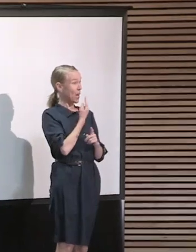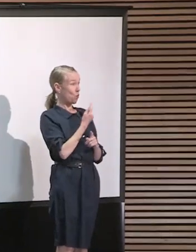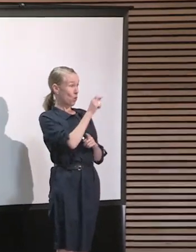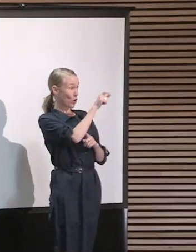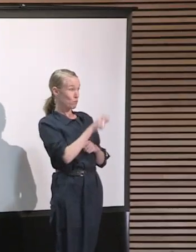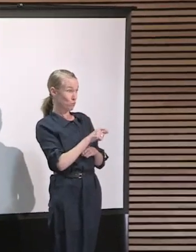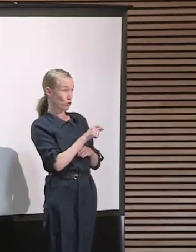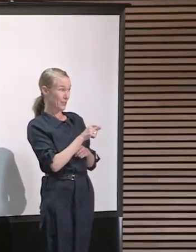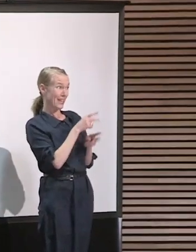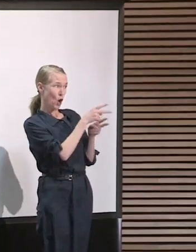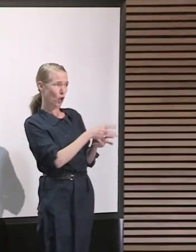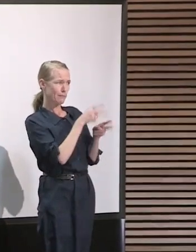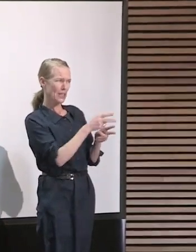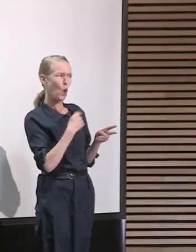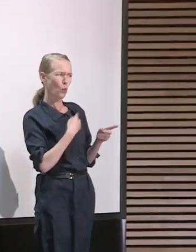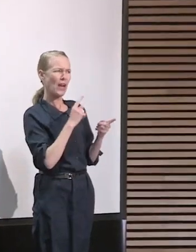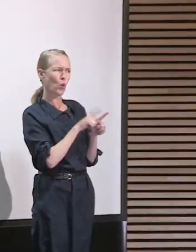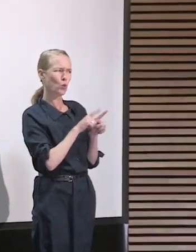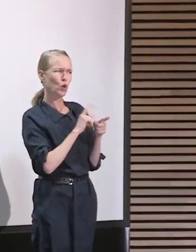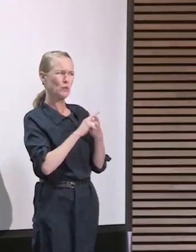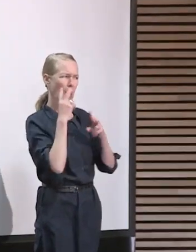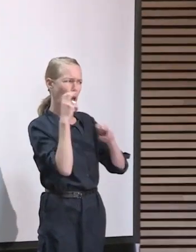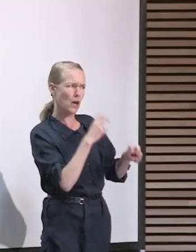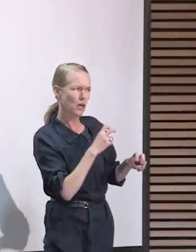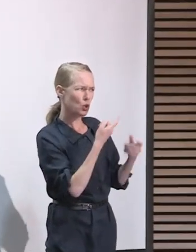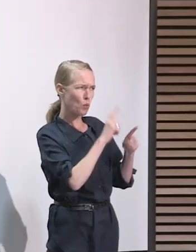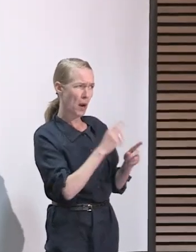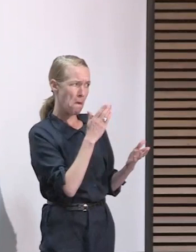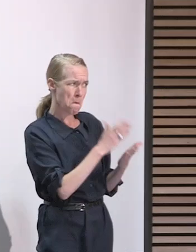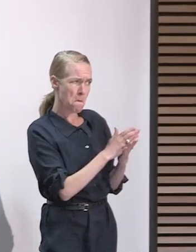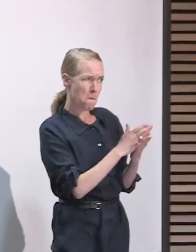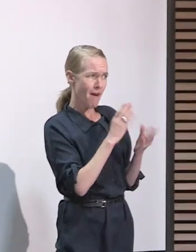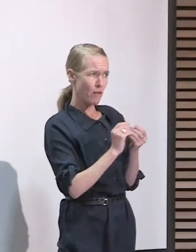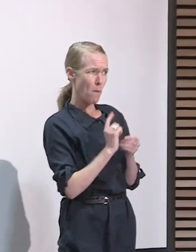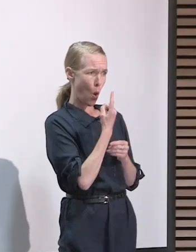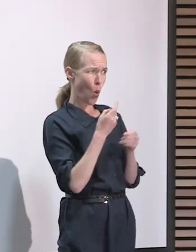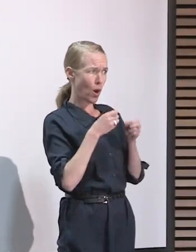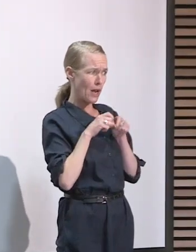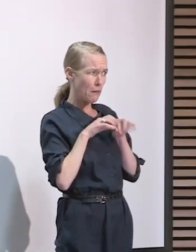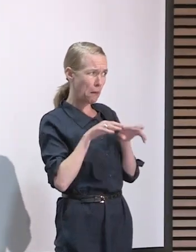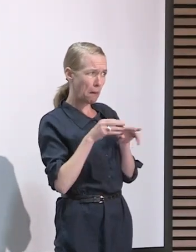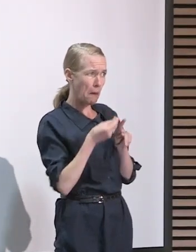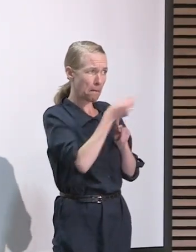addition to the one case from yesterday where the link to the extent outbreak is